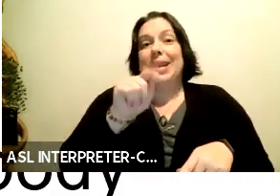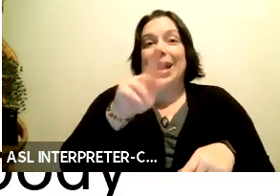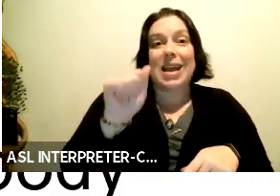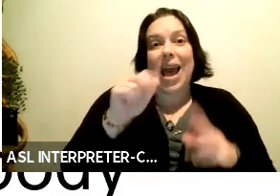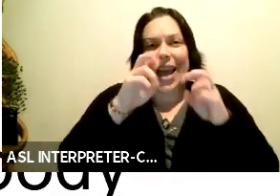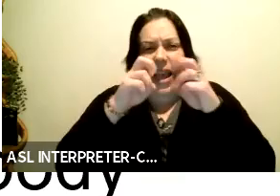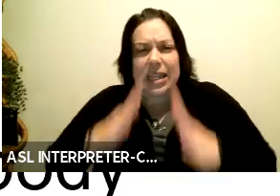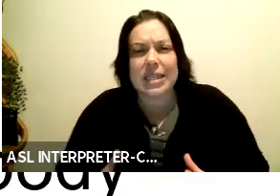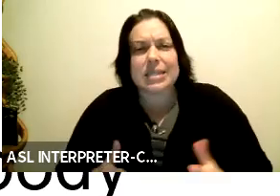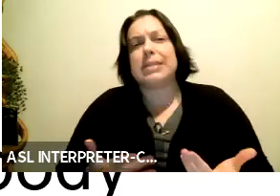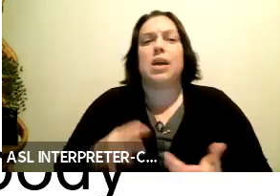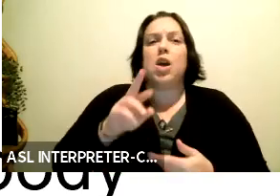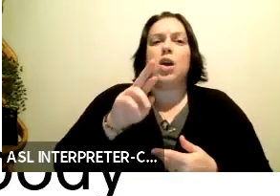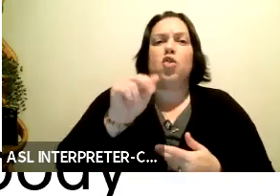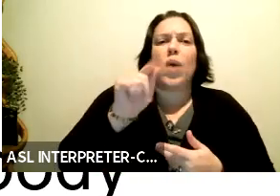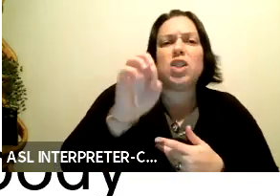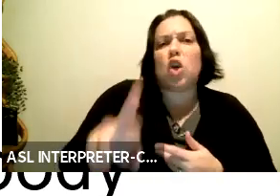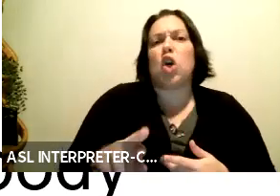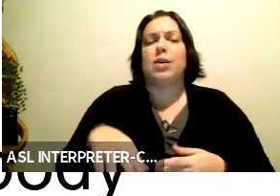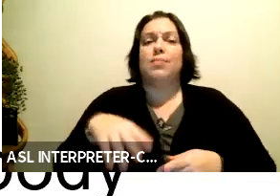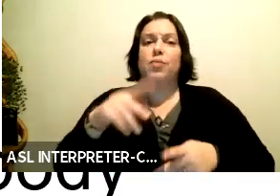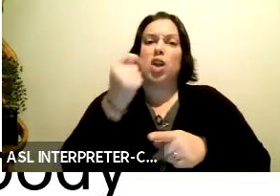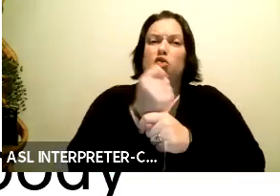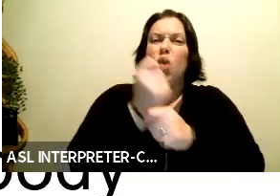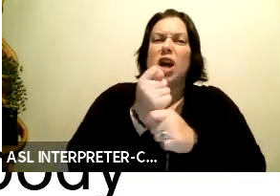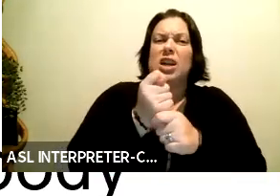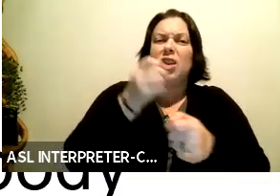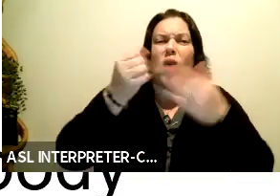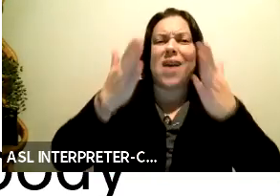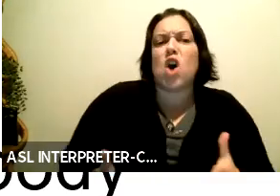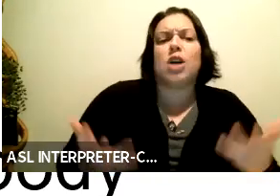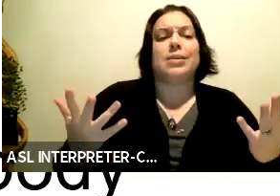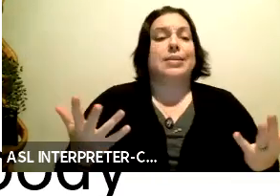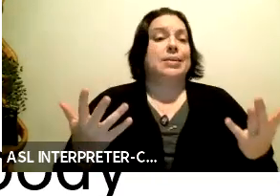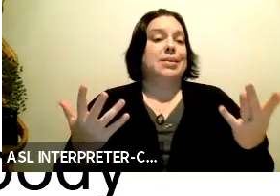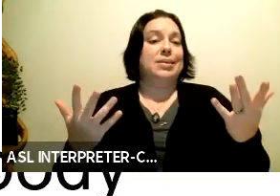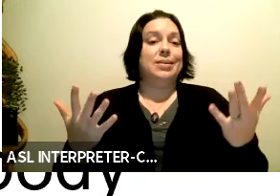the truck drivers, healthcare workers, and burnout threatens this response capacity over